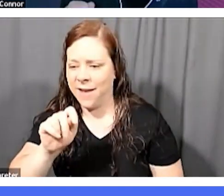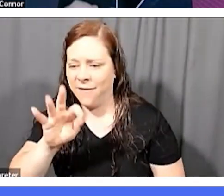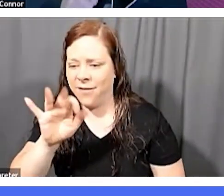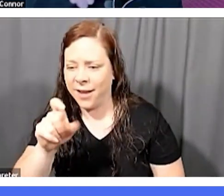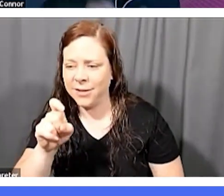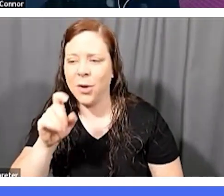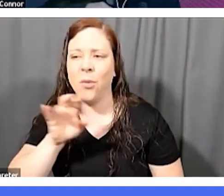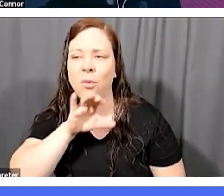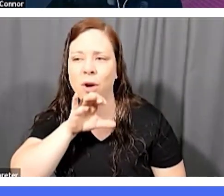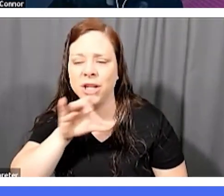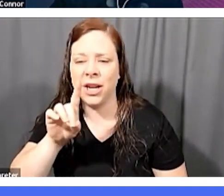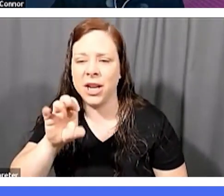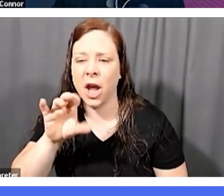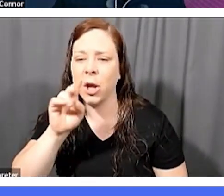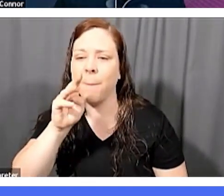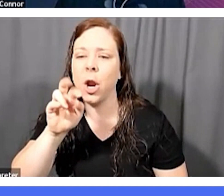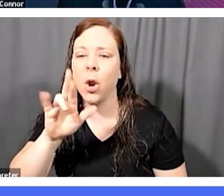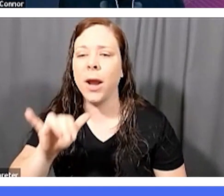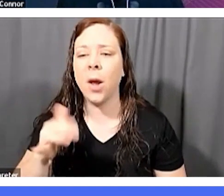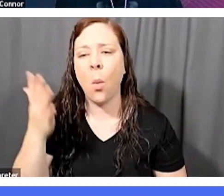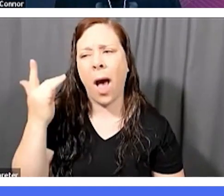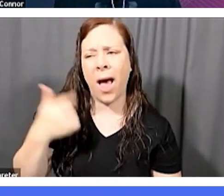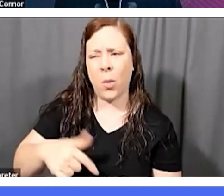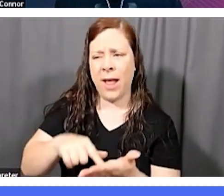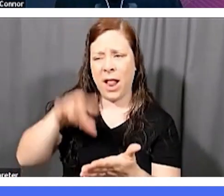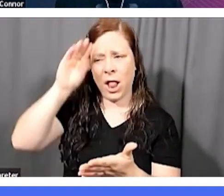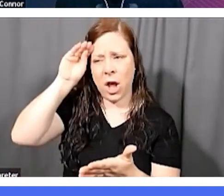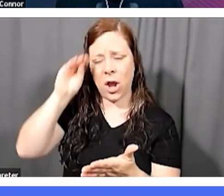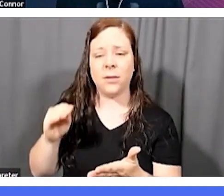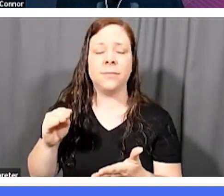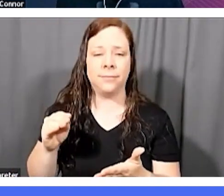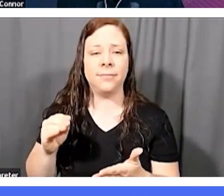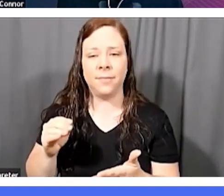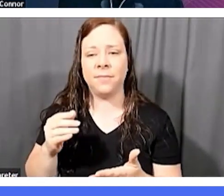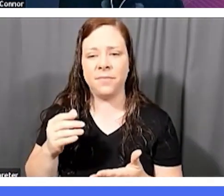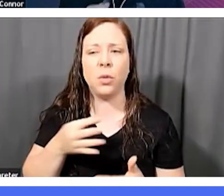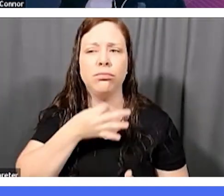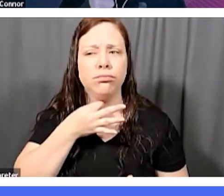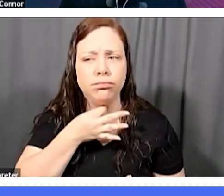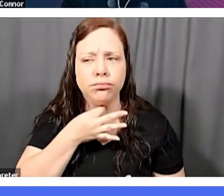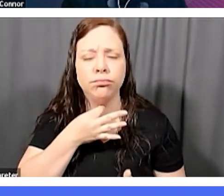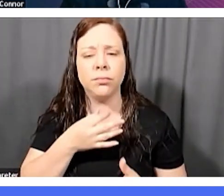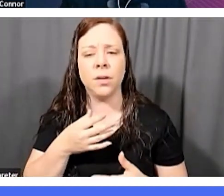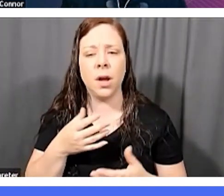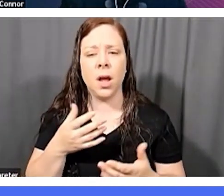because things are necessary to us. We're gonna learn things that are interesting, but we are also going to really focus our learning